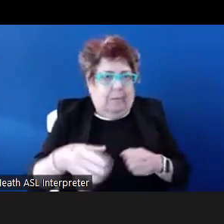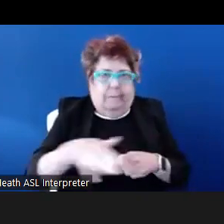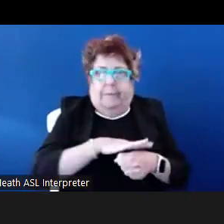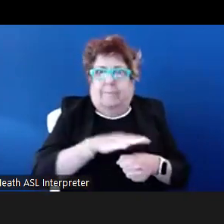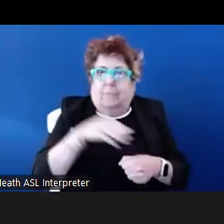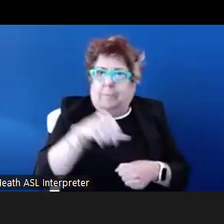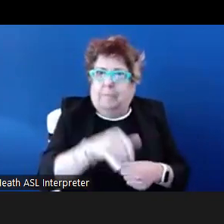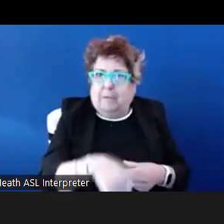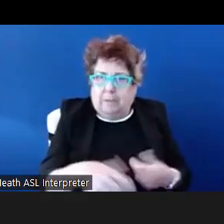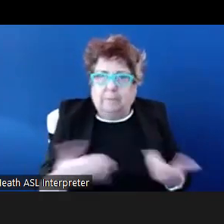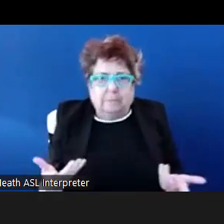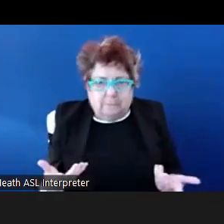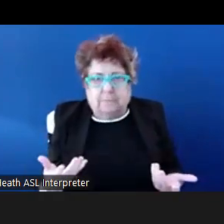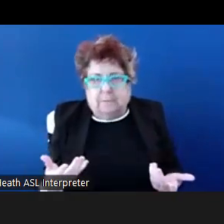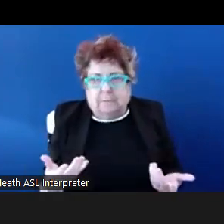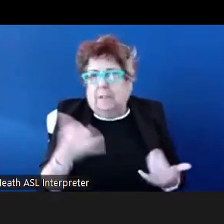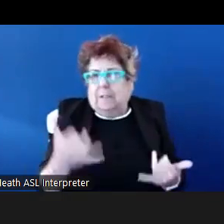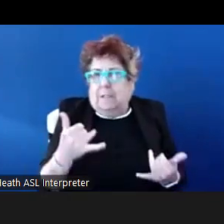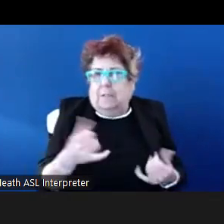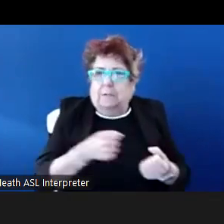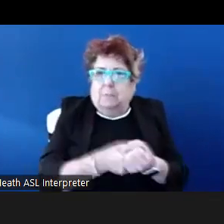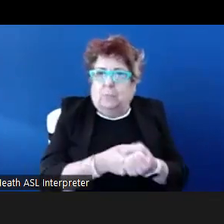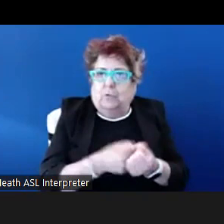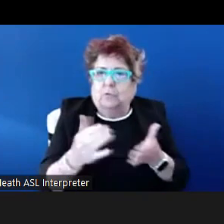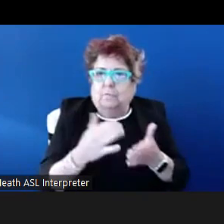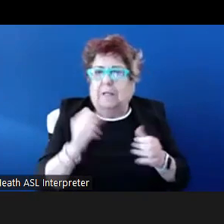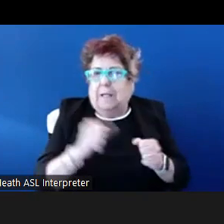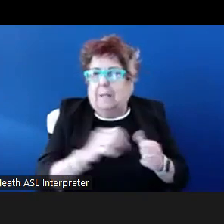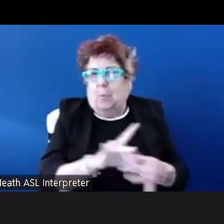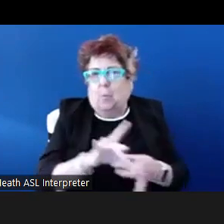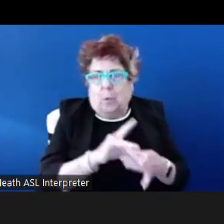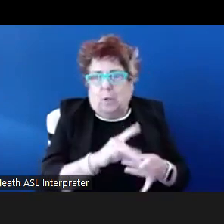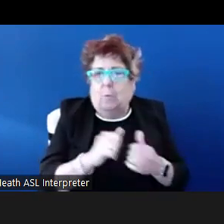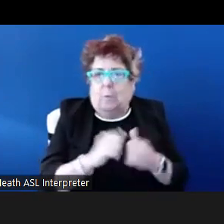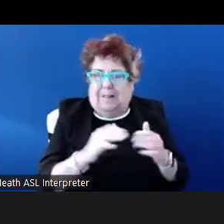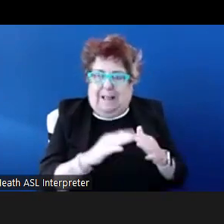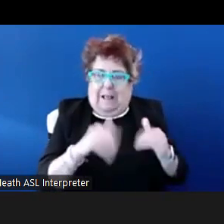supportive services that can be coordinated with the housing assistance. Now as Allison mentioned, Medicaid has